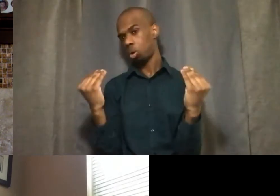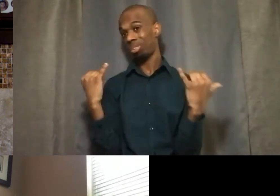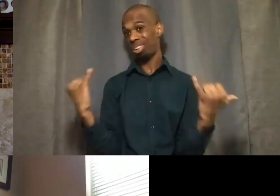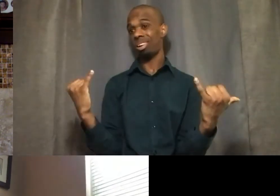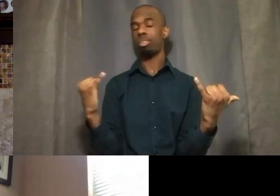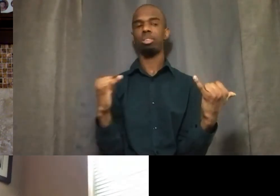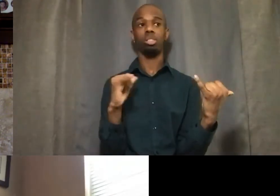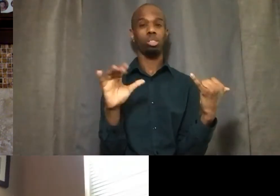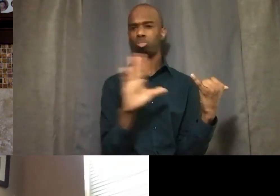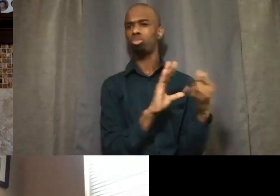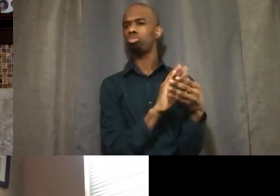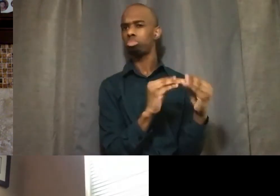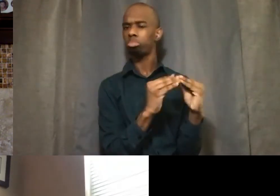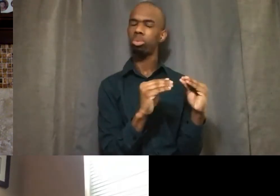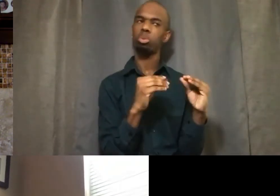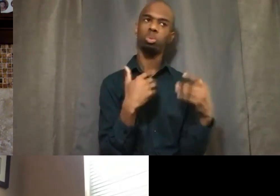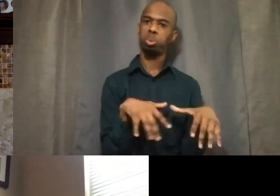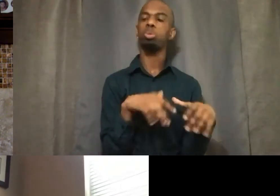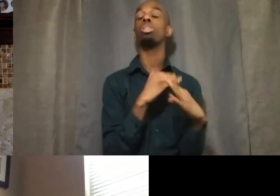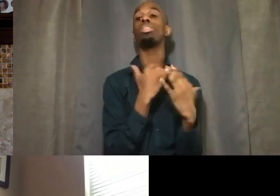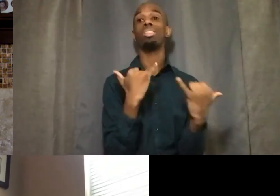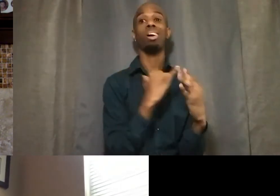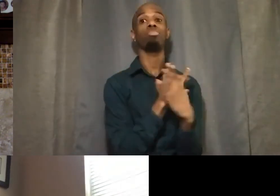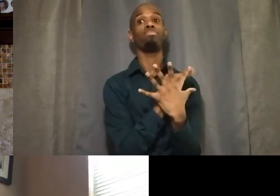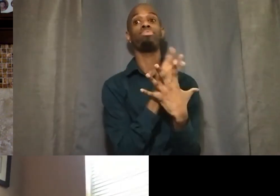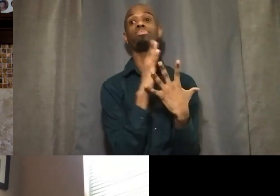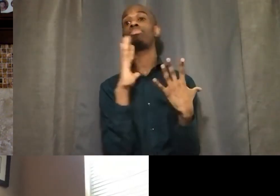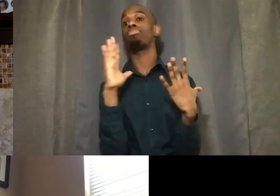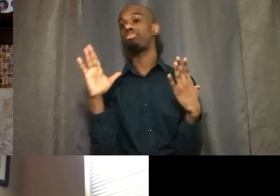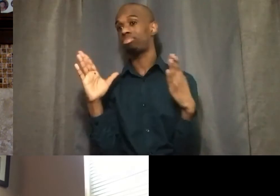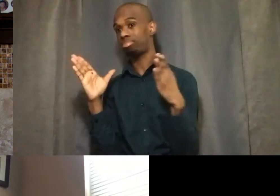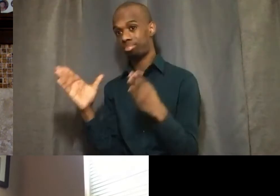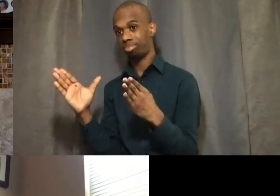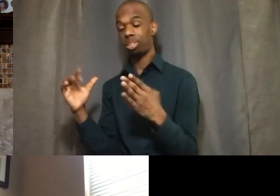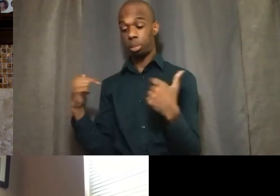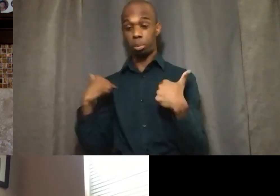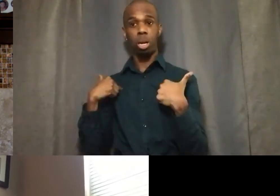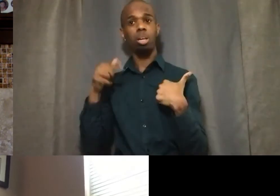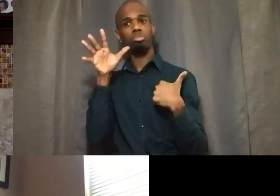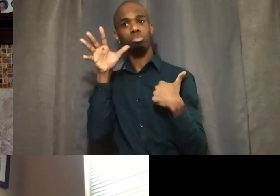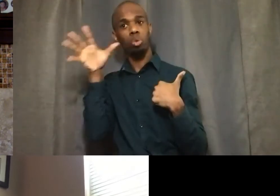I am a grandmother and I have the privilege, for the next five weeks, of taking care